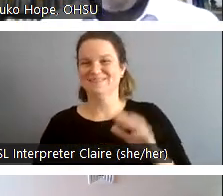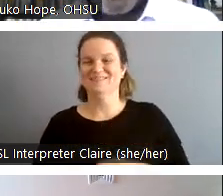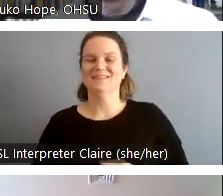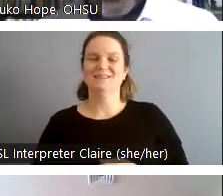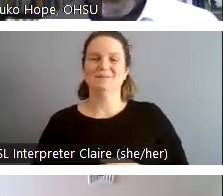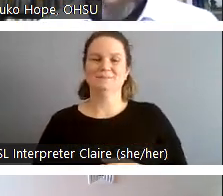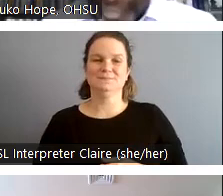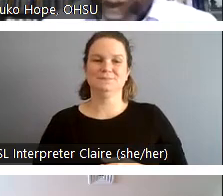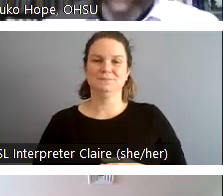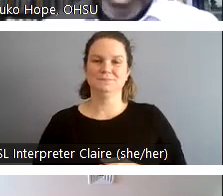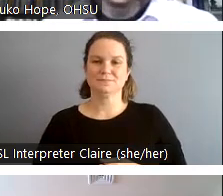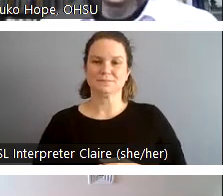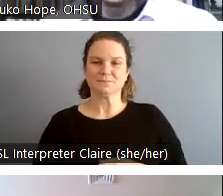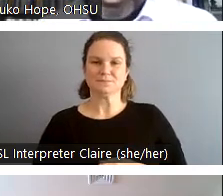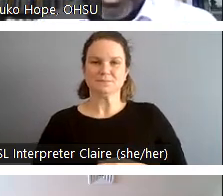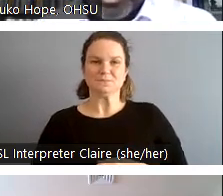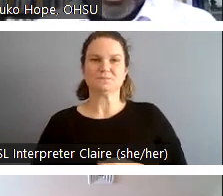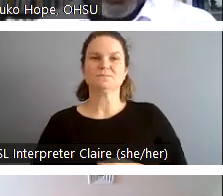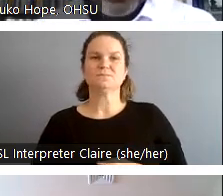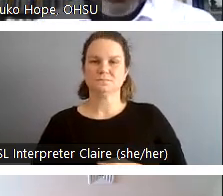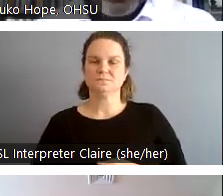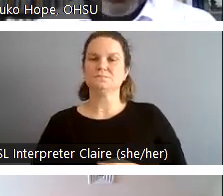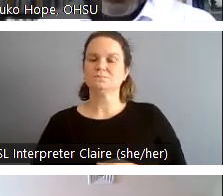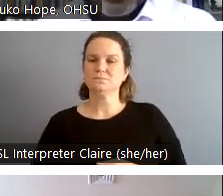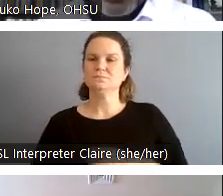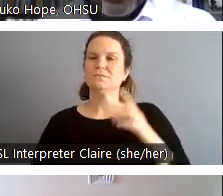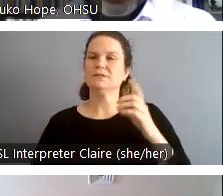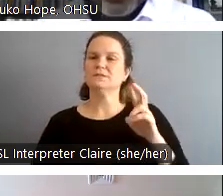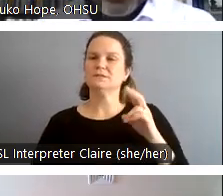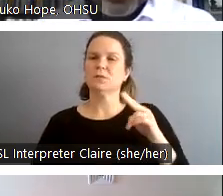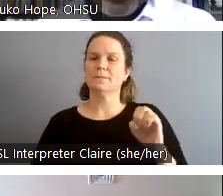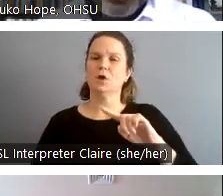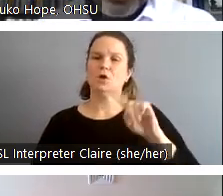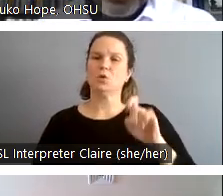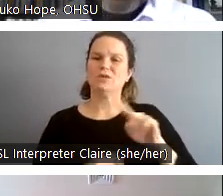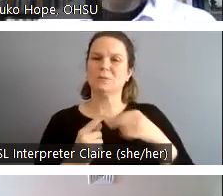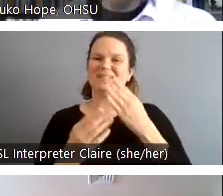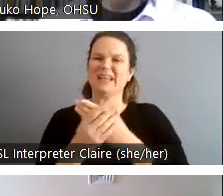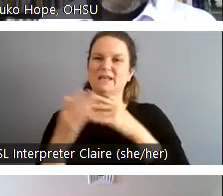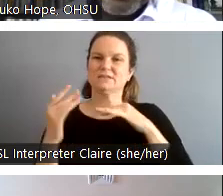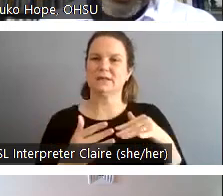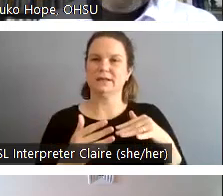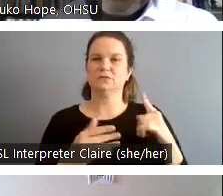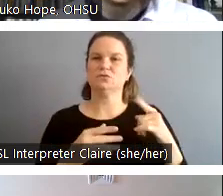um, there was a question, Dr. Hope, about the